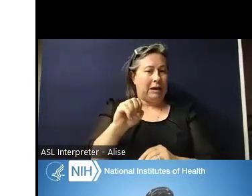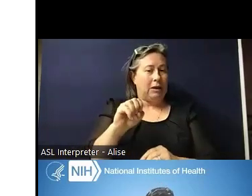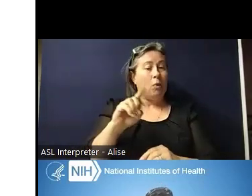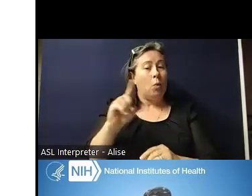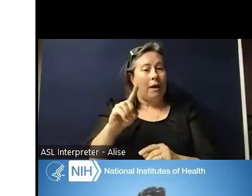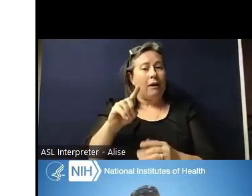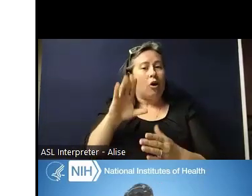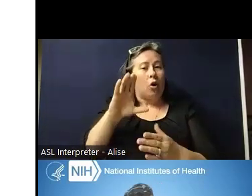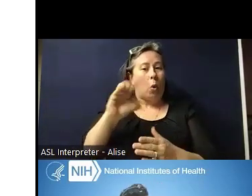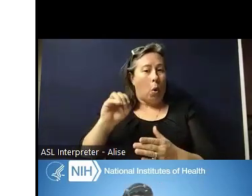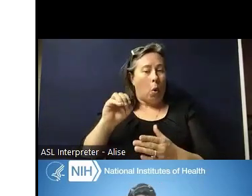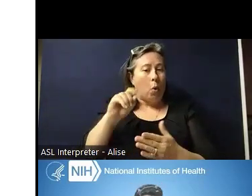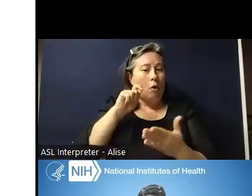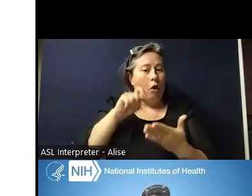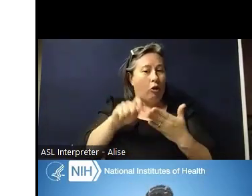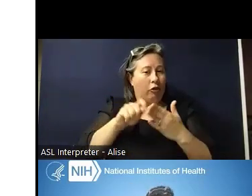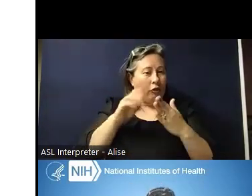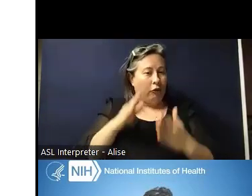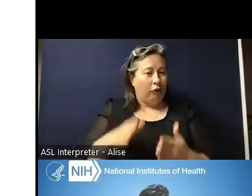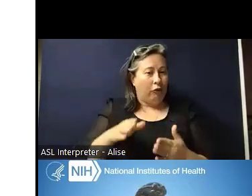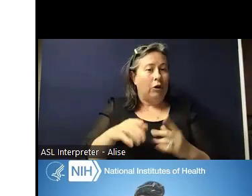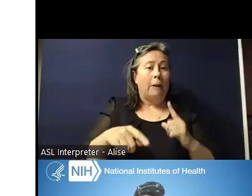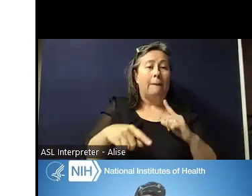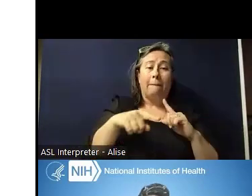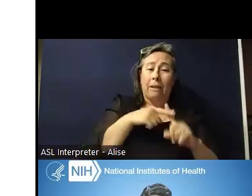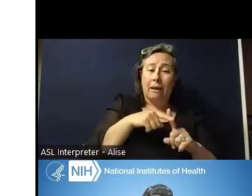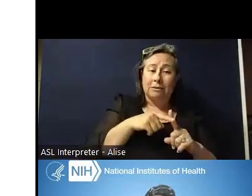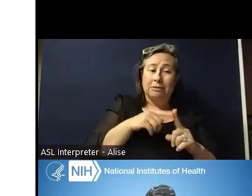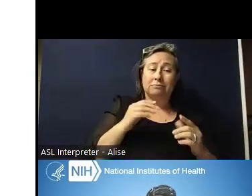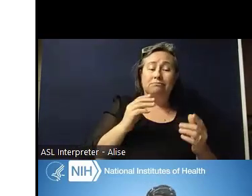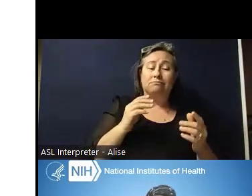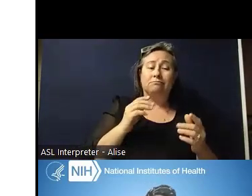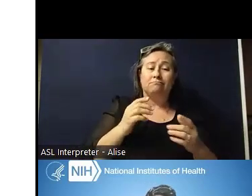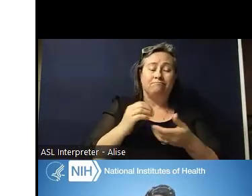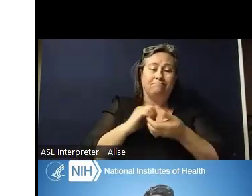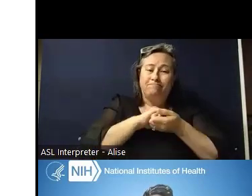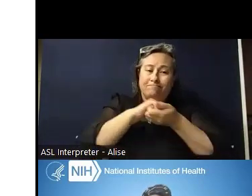and the use of facilities and instrumentation at a foreign site